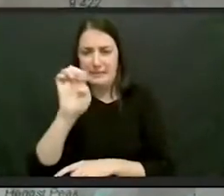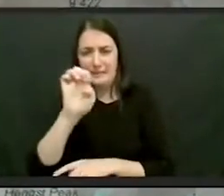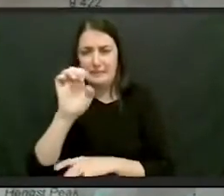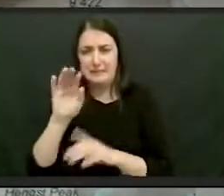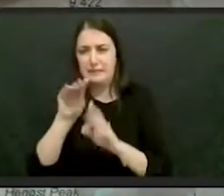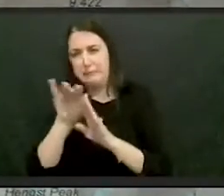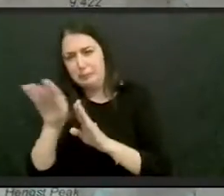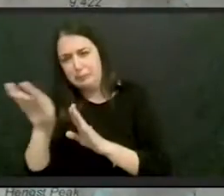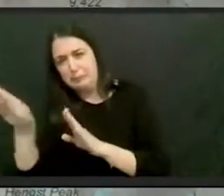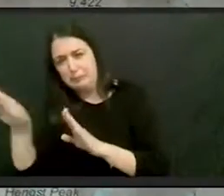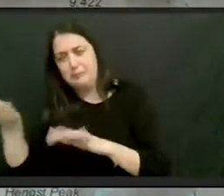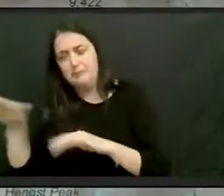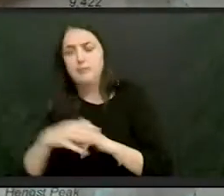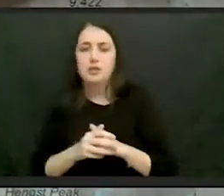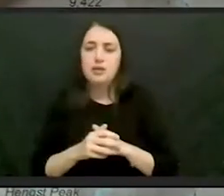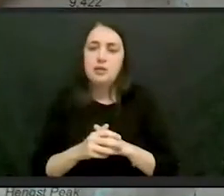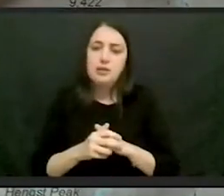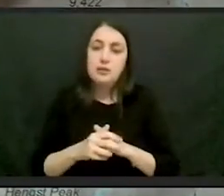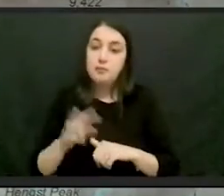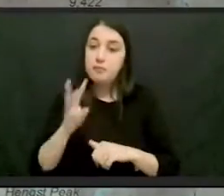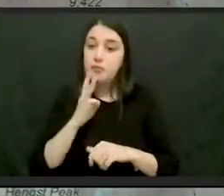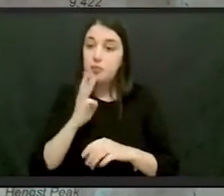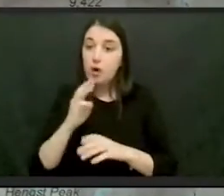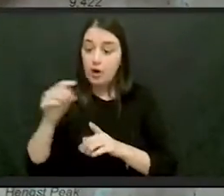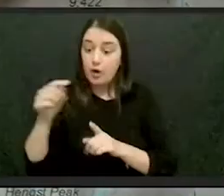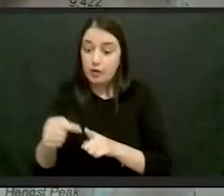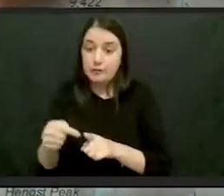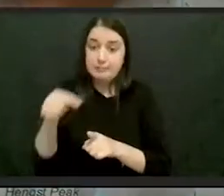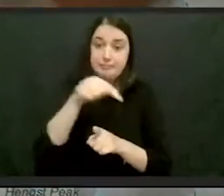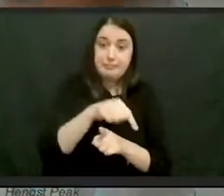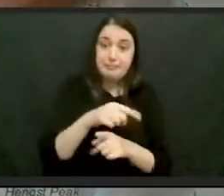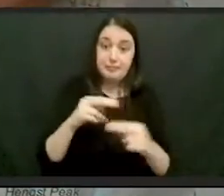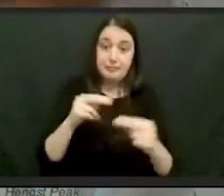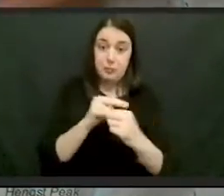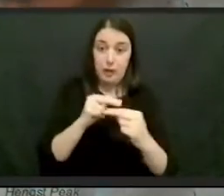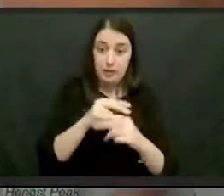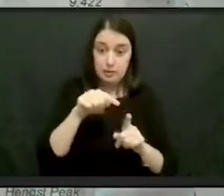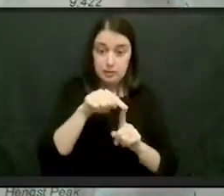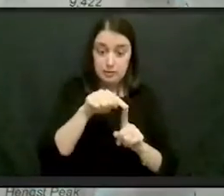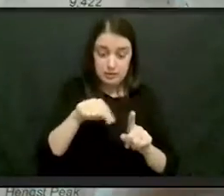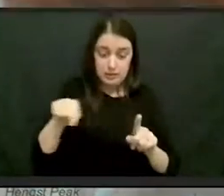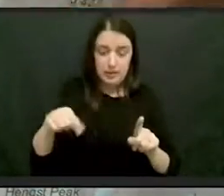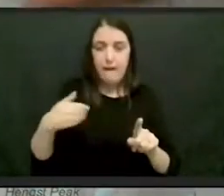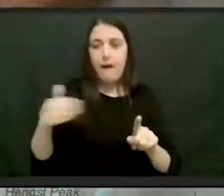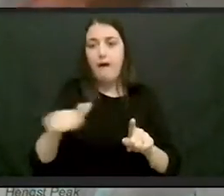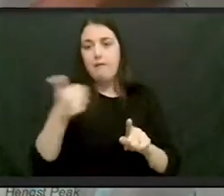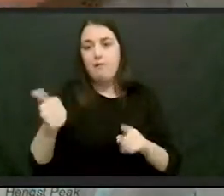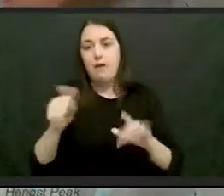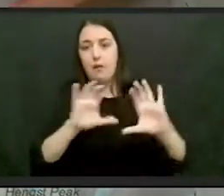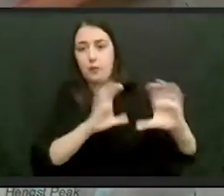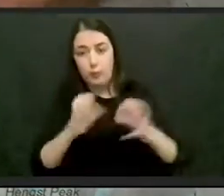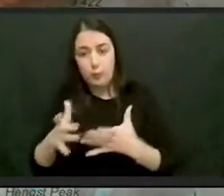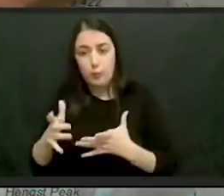down here. This has been plumbed down into the river and crews continue to do work that's down in here. We've been working with CALFIRE in this general area and they're